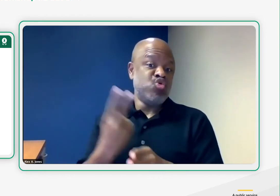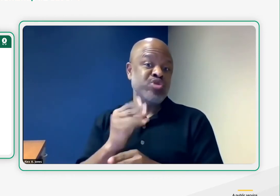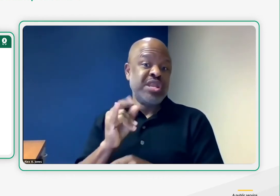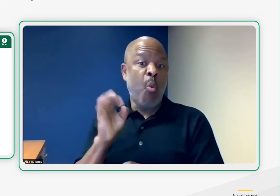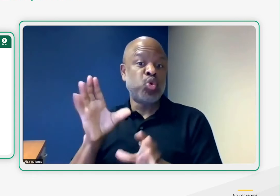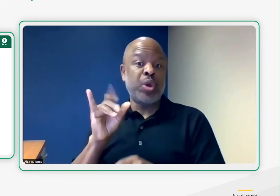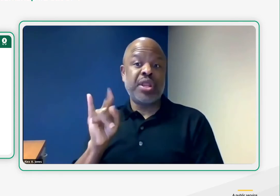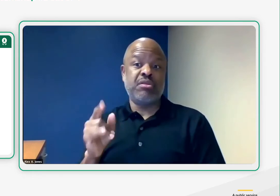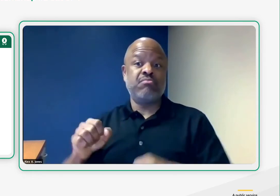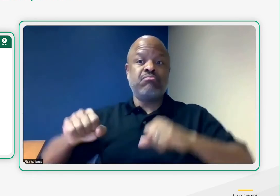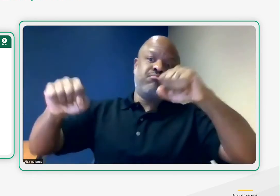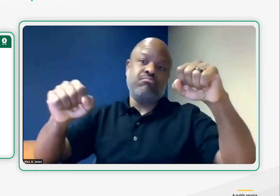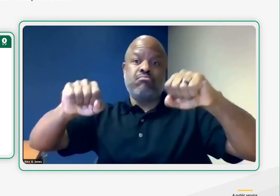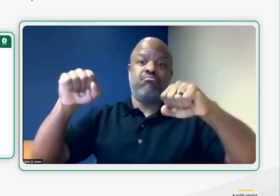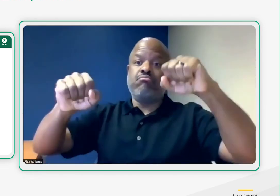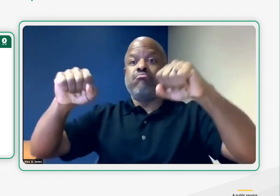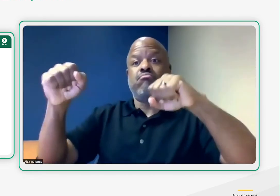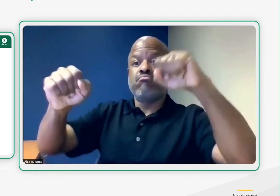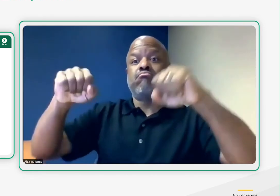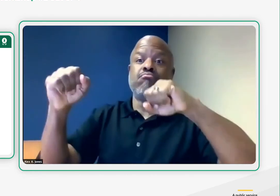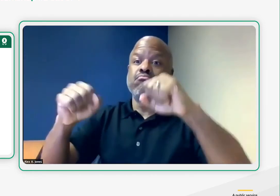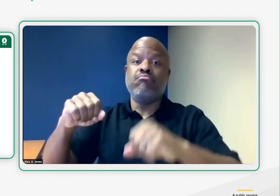We often get caught in the trap and follow.